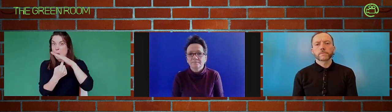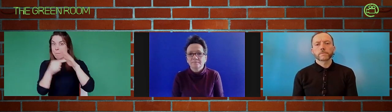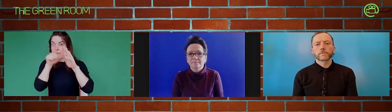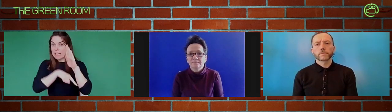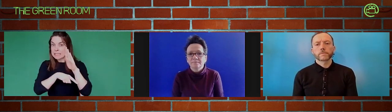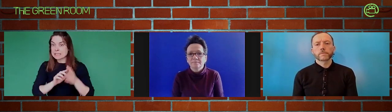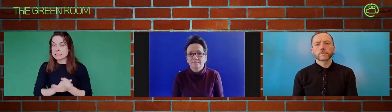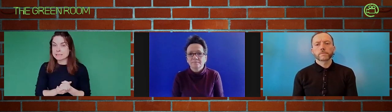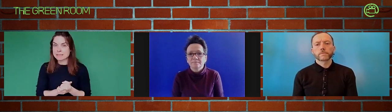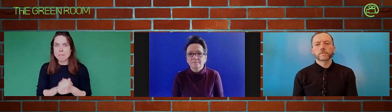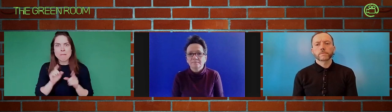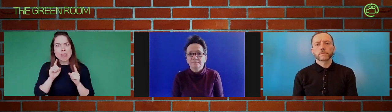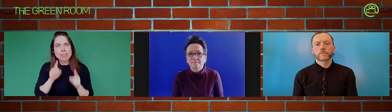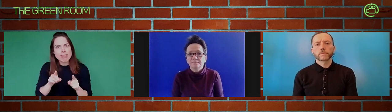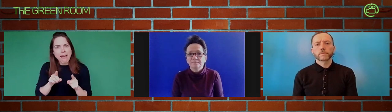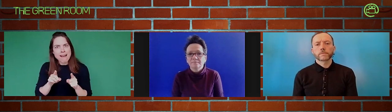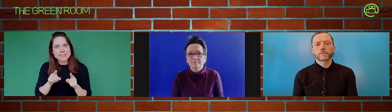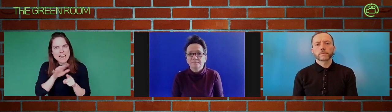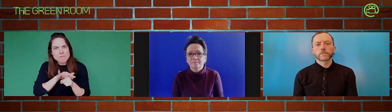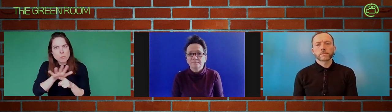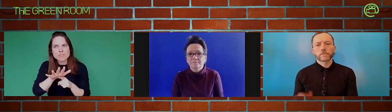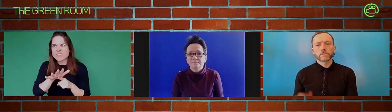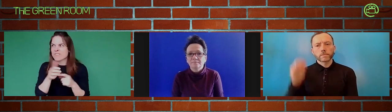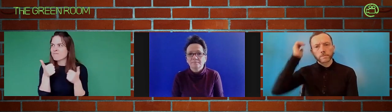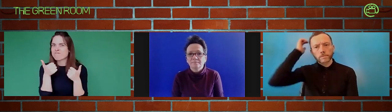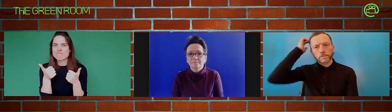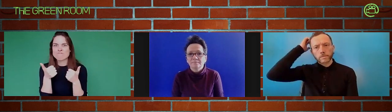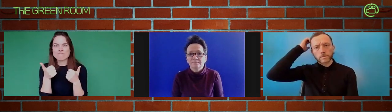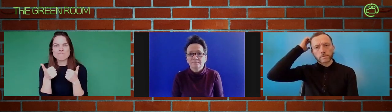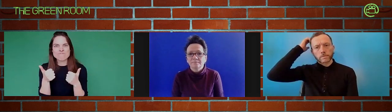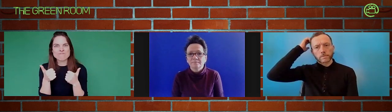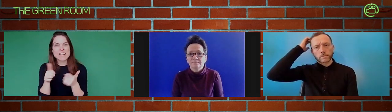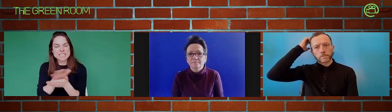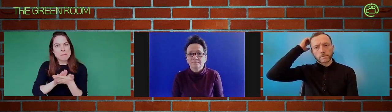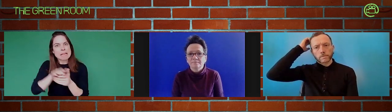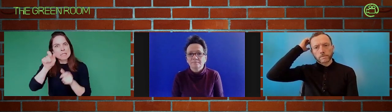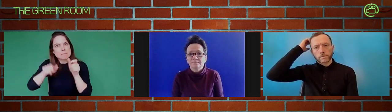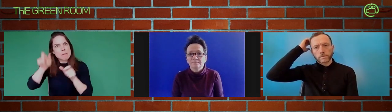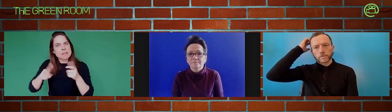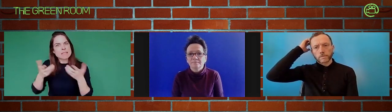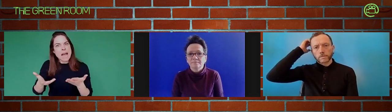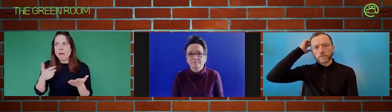really great because it's going to start to push people to just having captions and as I always say I